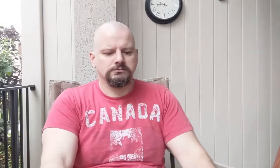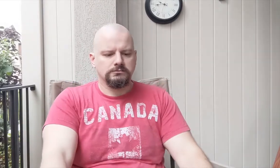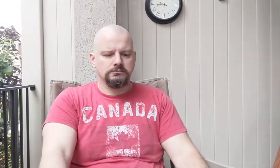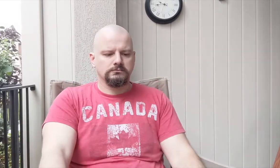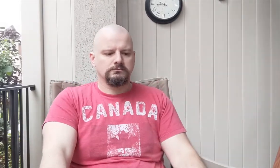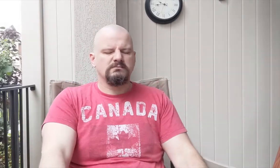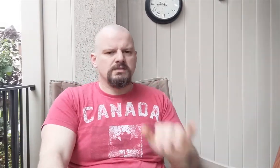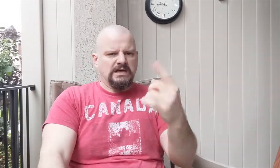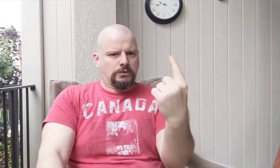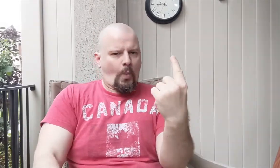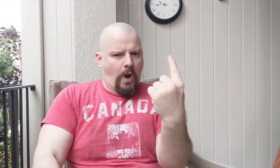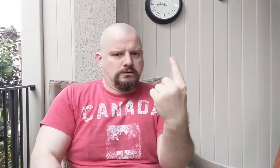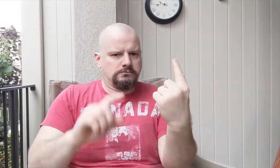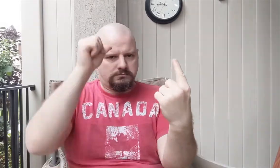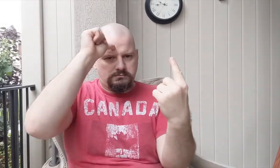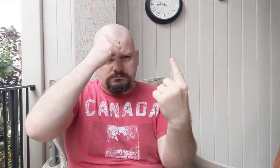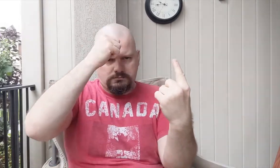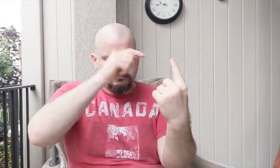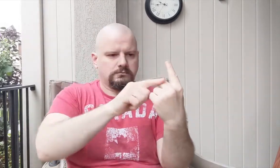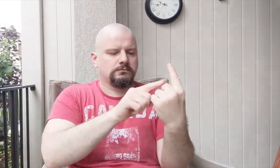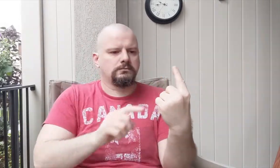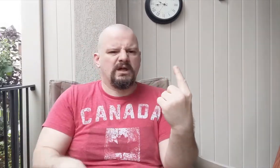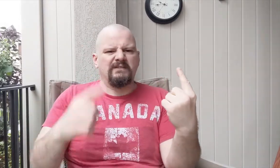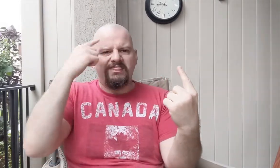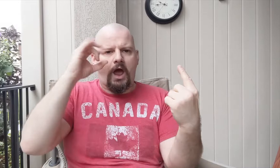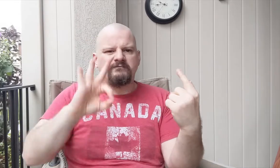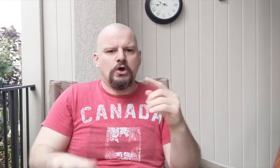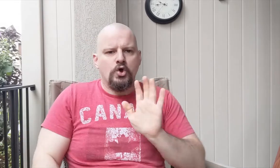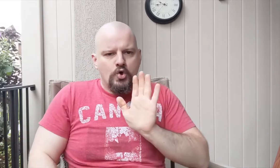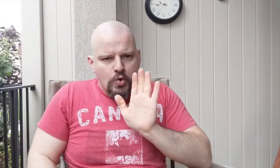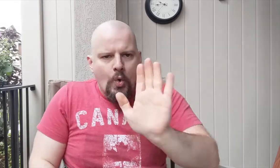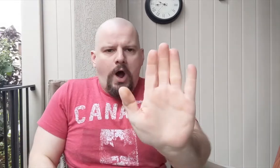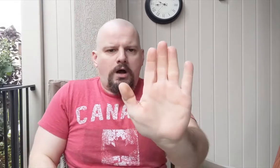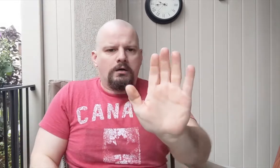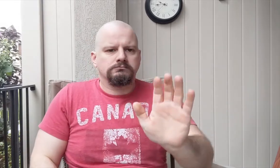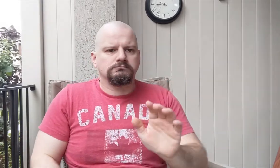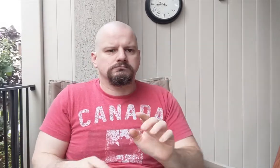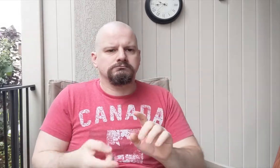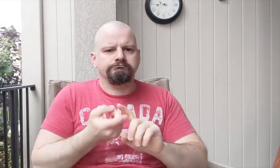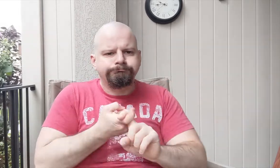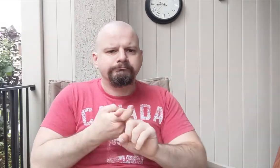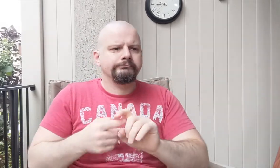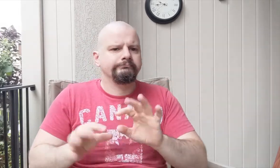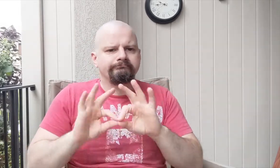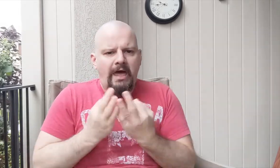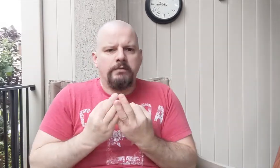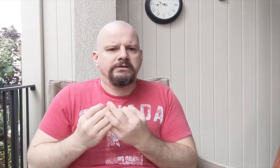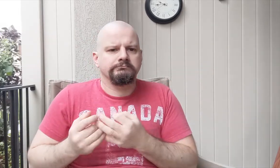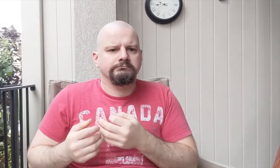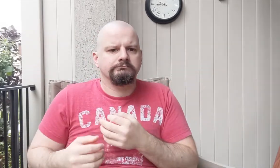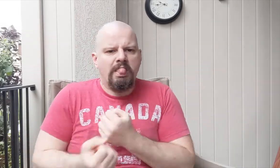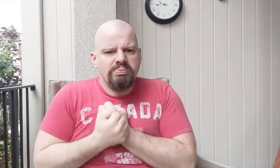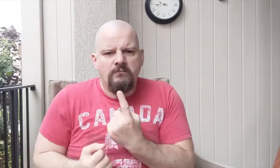That's the one thing you keep in mind of your loved ones such as a friend, a family member.